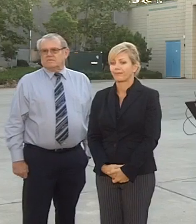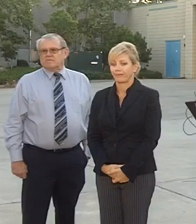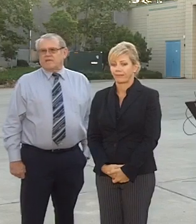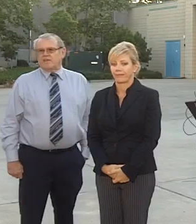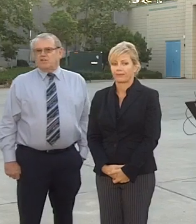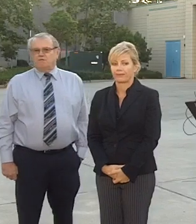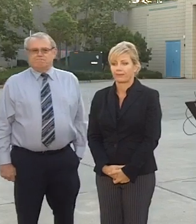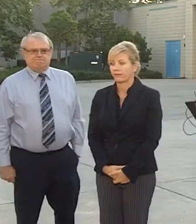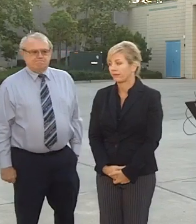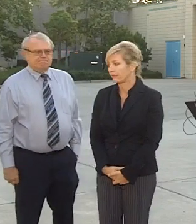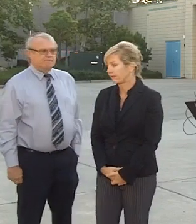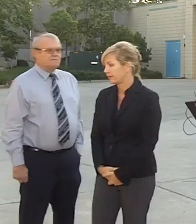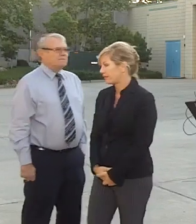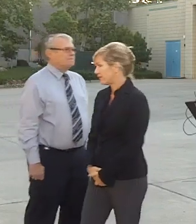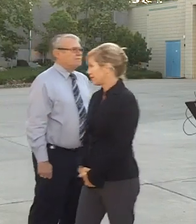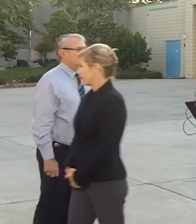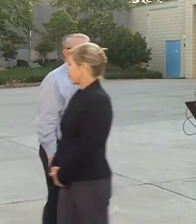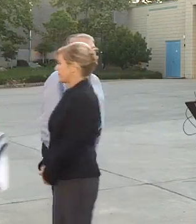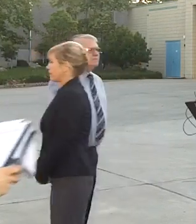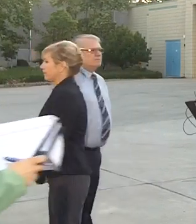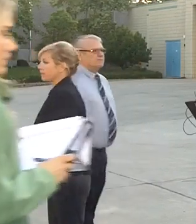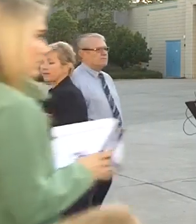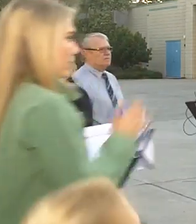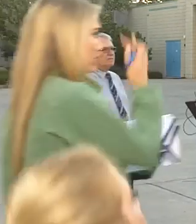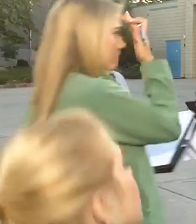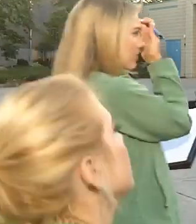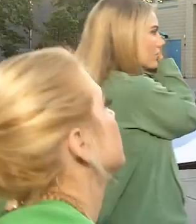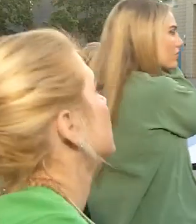there may be more briefings at that